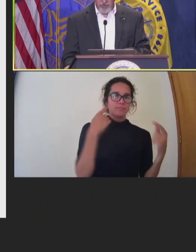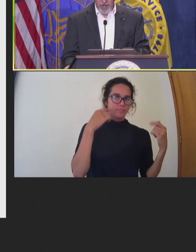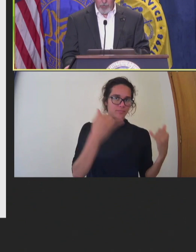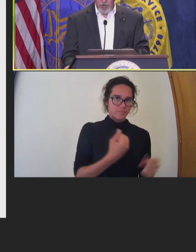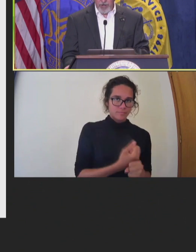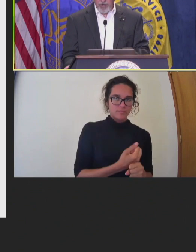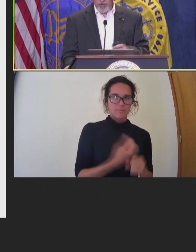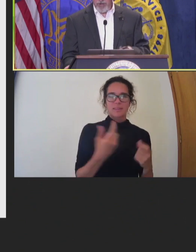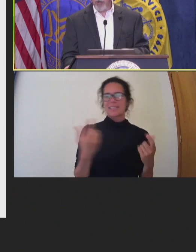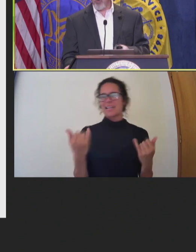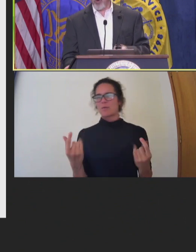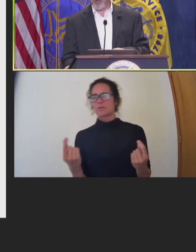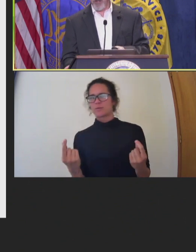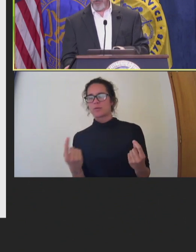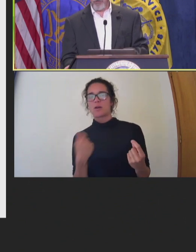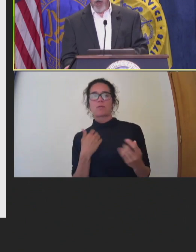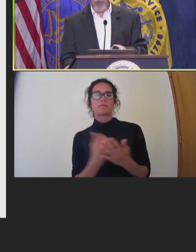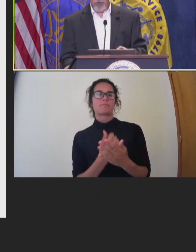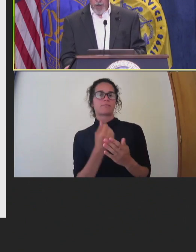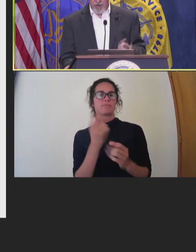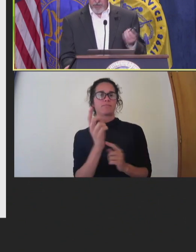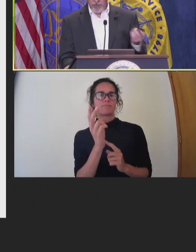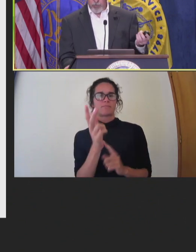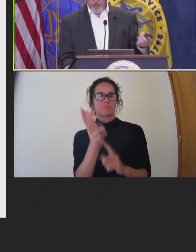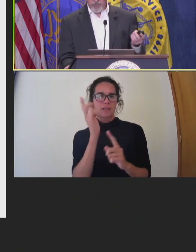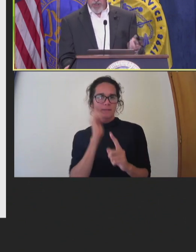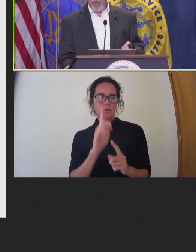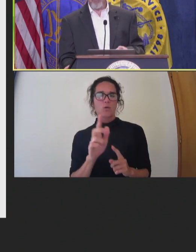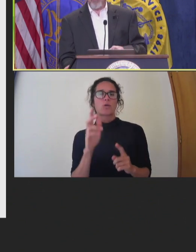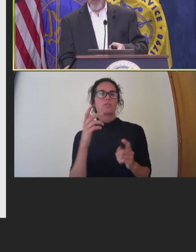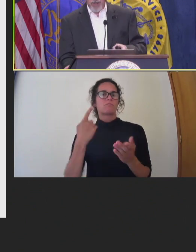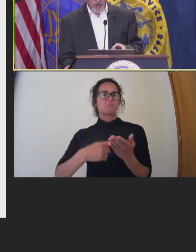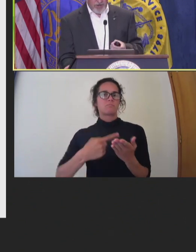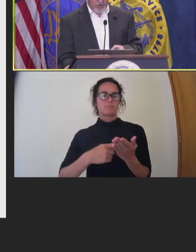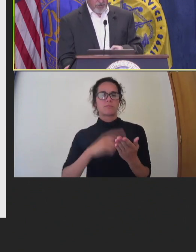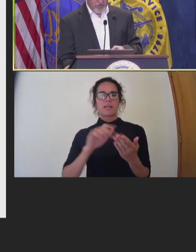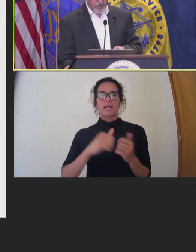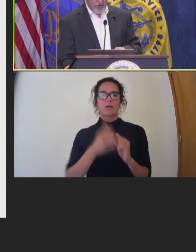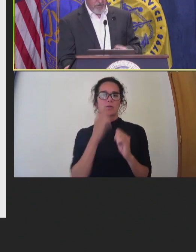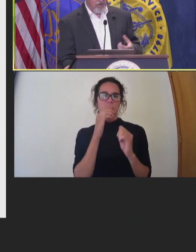how we need to continue to work together to optimize the three Cs of vaccine hesitancy: